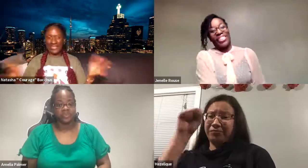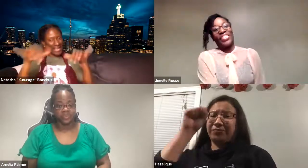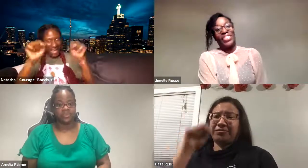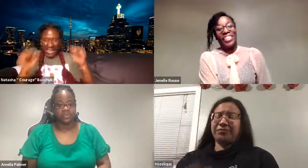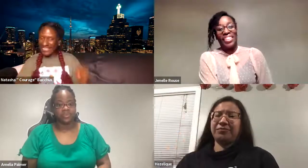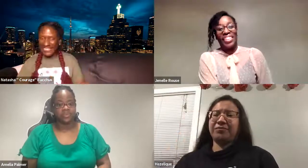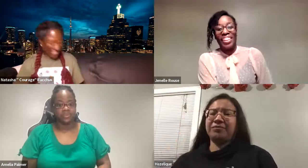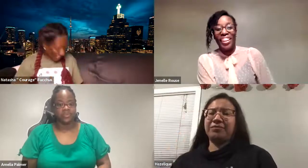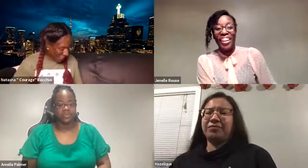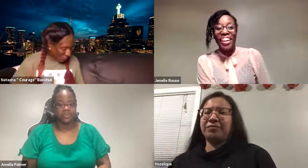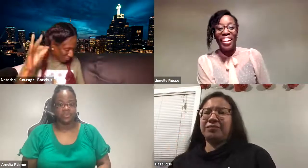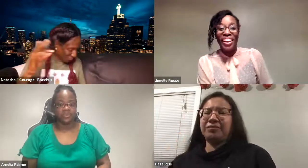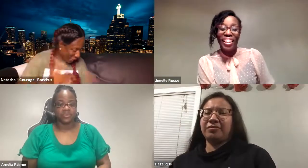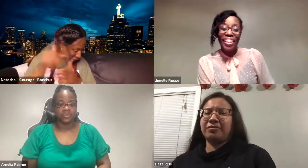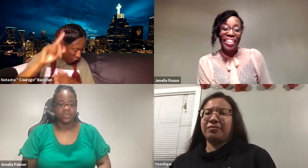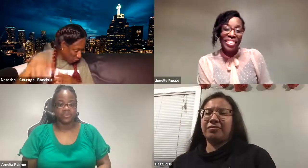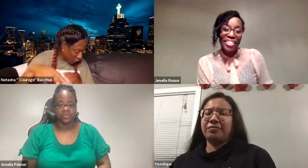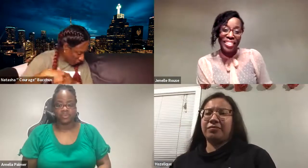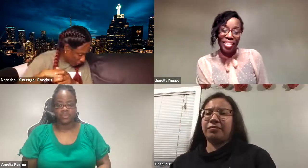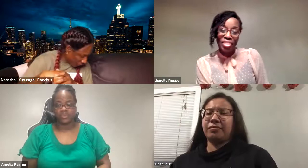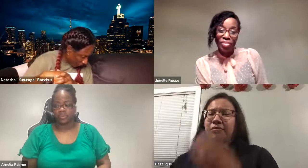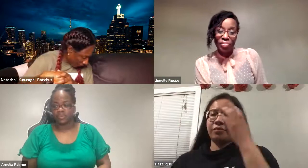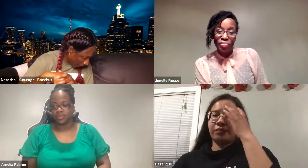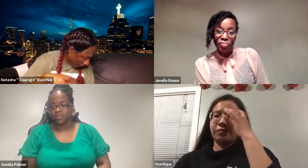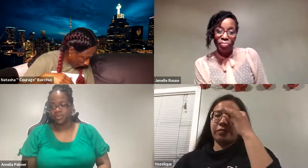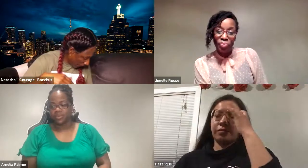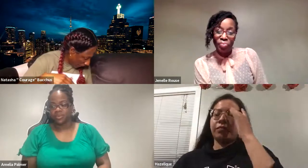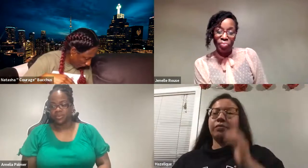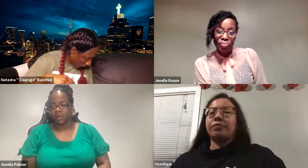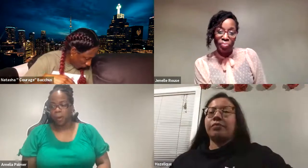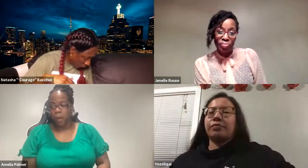i agree with you yeah, definitely food for thought for everyone here